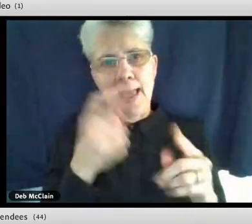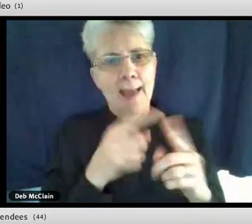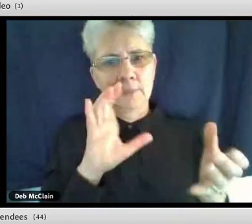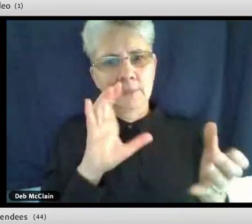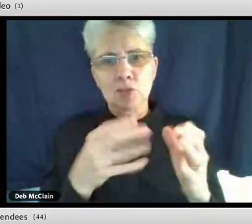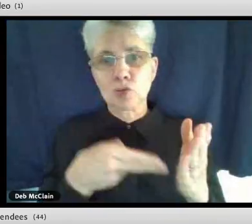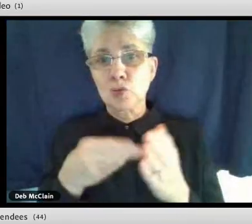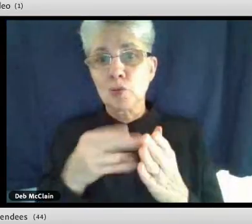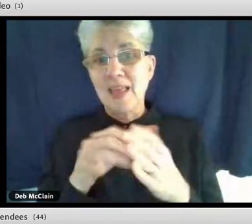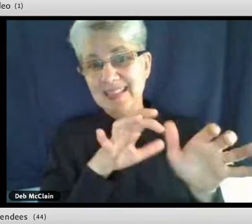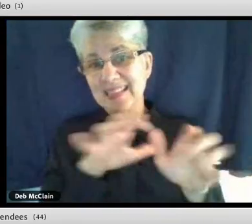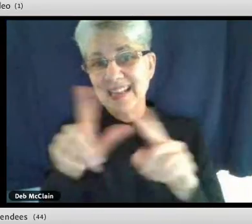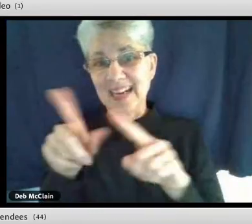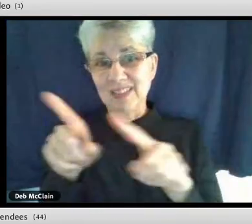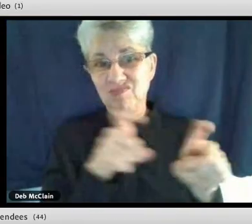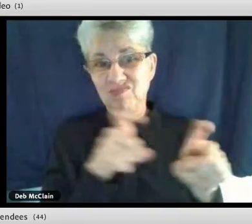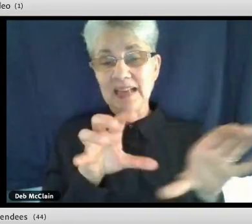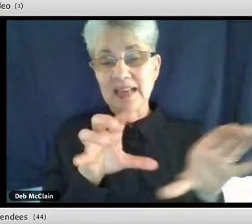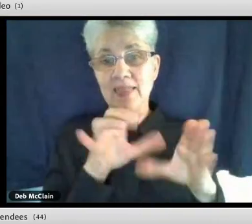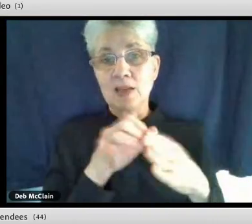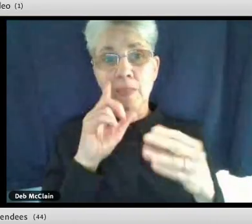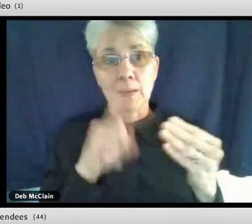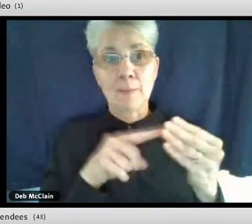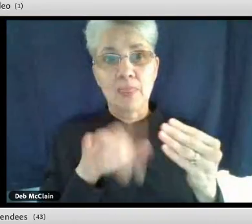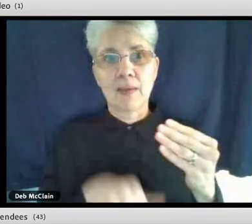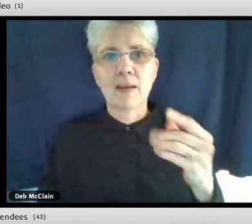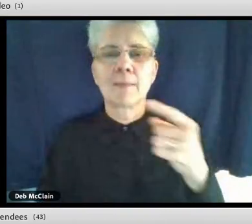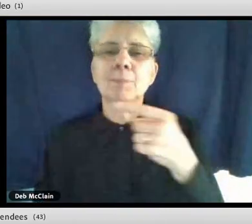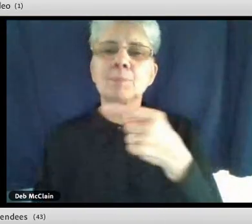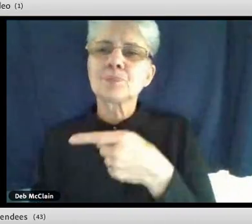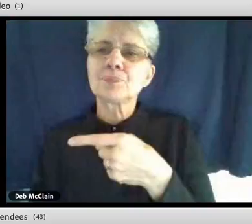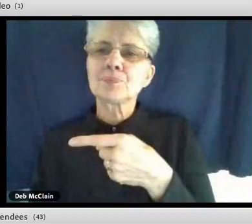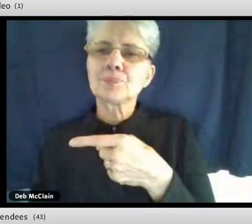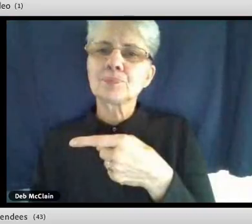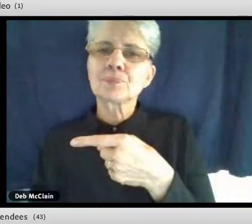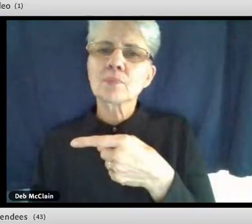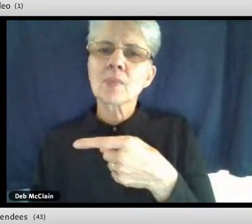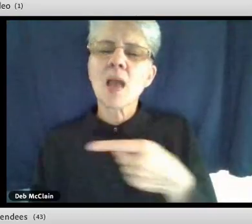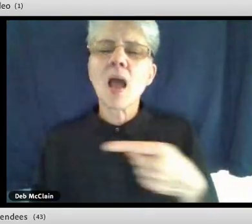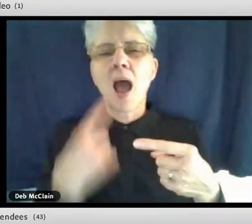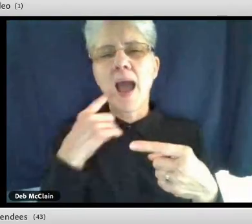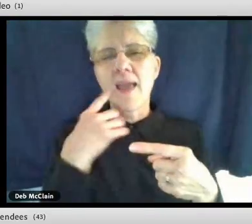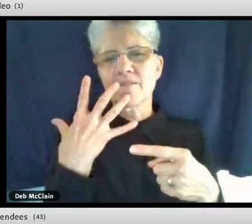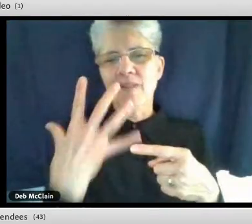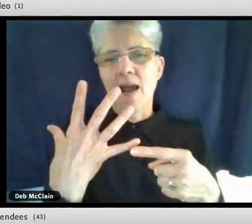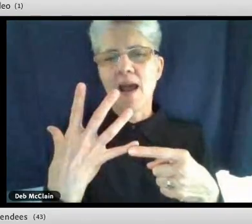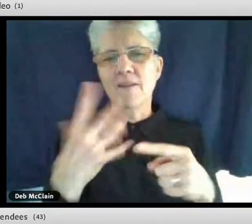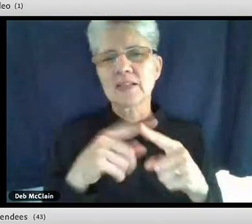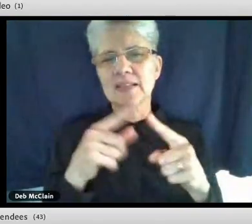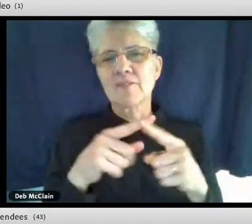they can't spot a political ad from the truth. This is a study they did, so another reason to think about it.